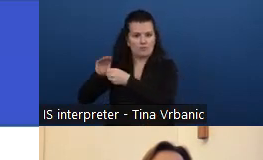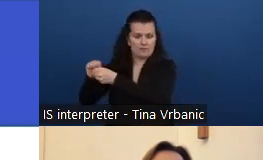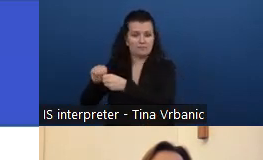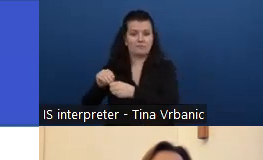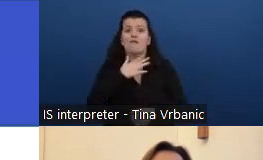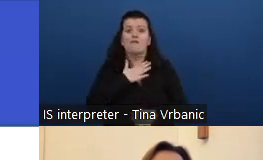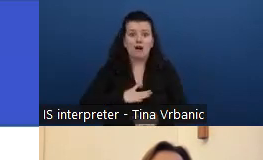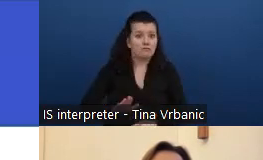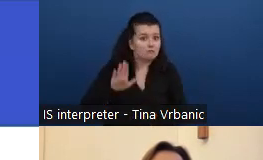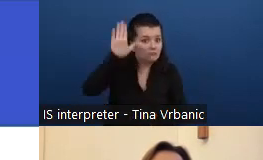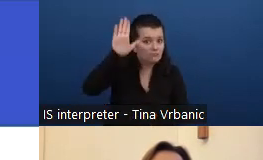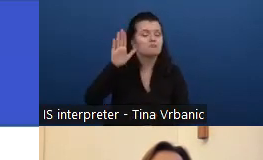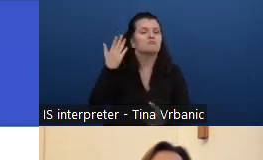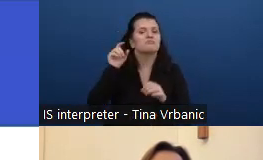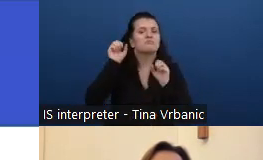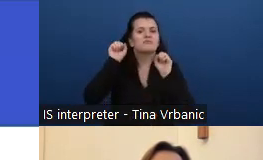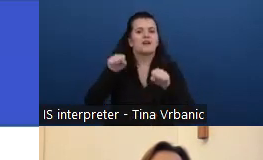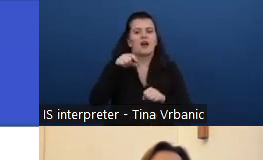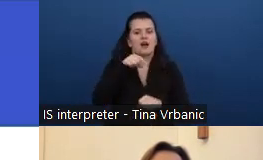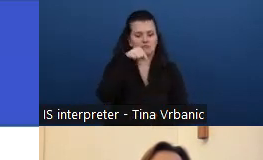Questions will be saved until the end of the presentation.